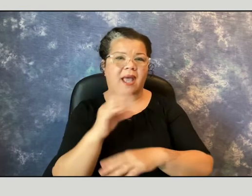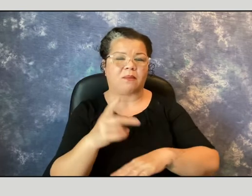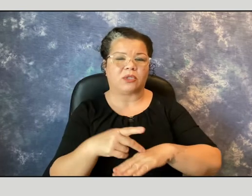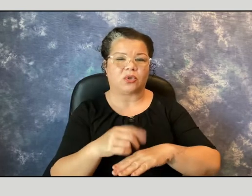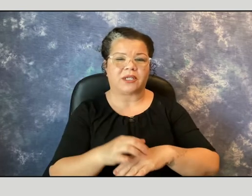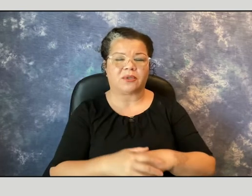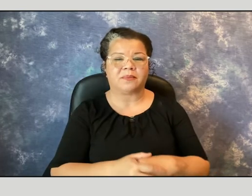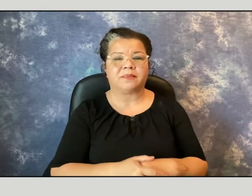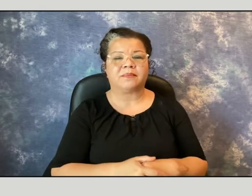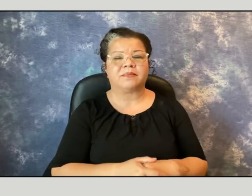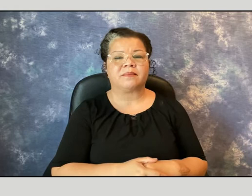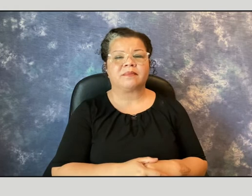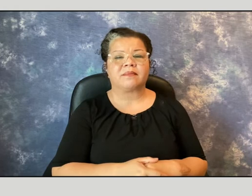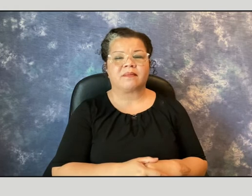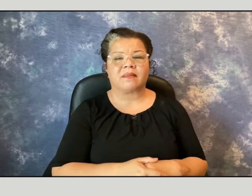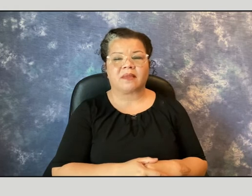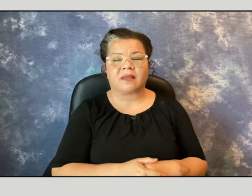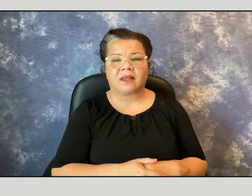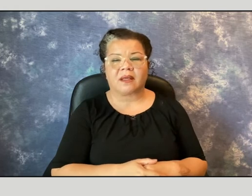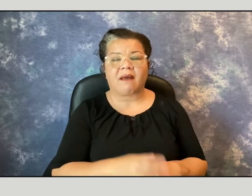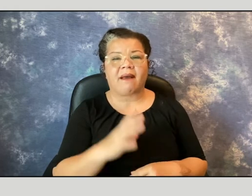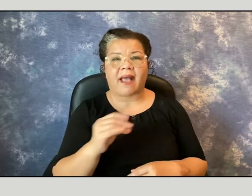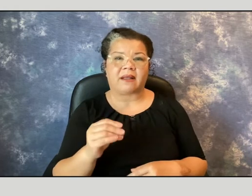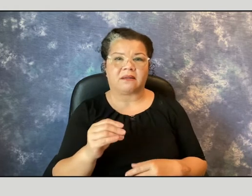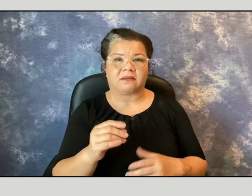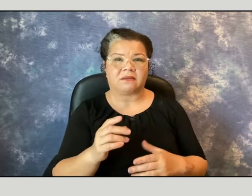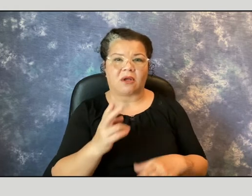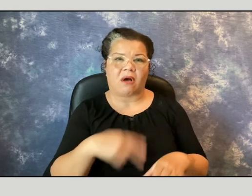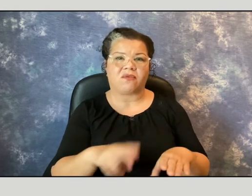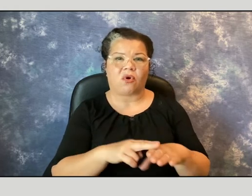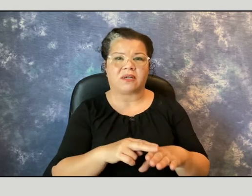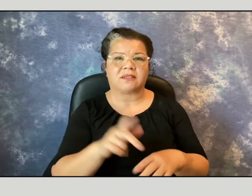Thank you. - And "La Brega." Of course.